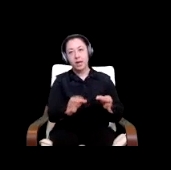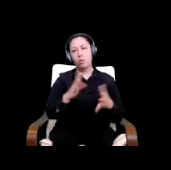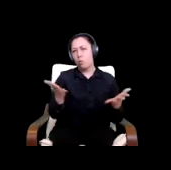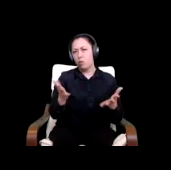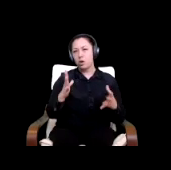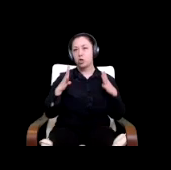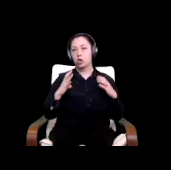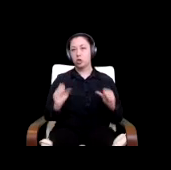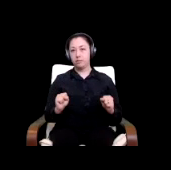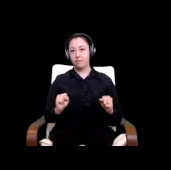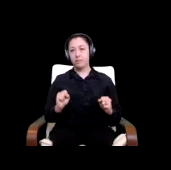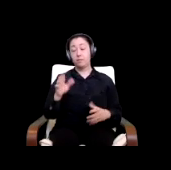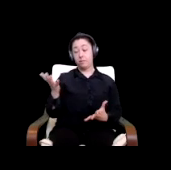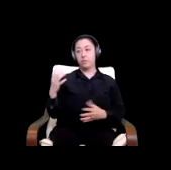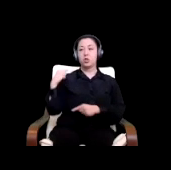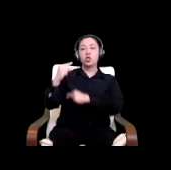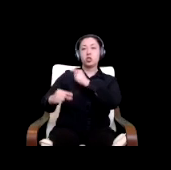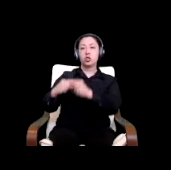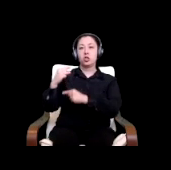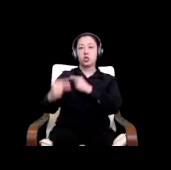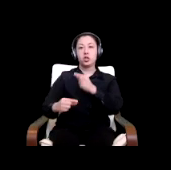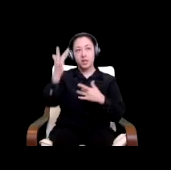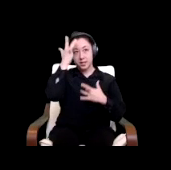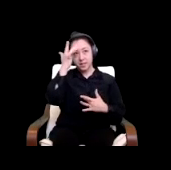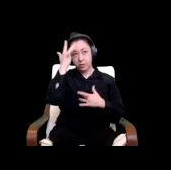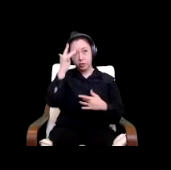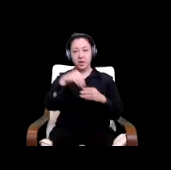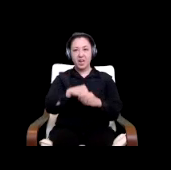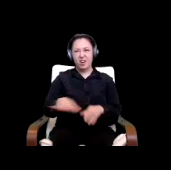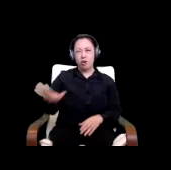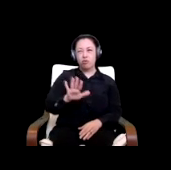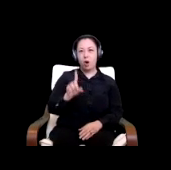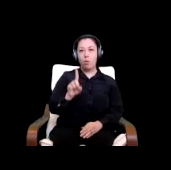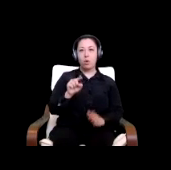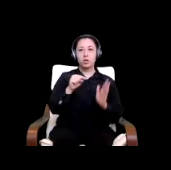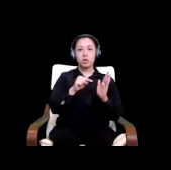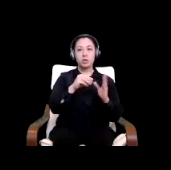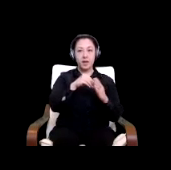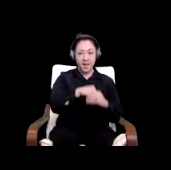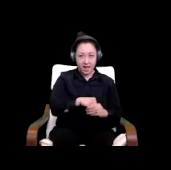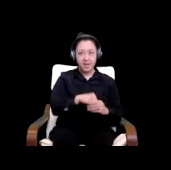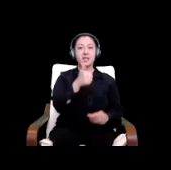is a genetic syndrome occurring in approximately 1:10,000 to 1:15,000 births. Relatively rare